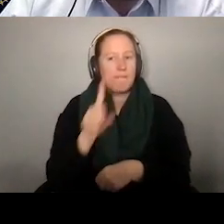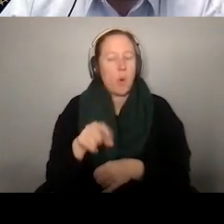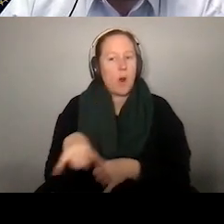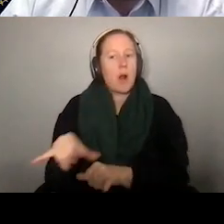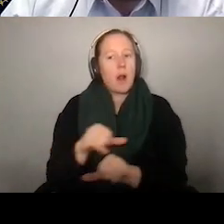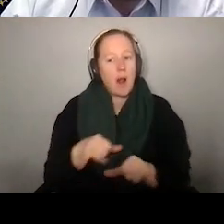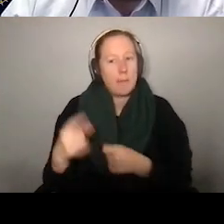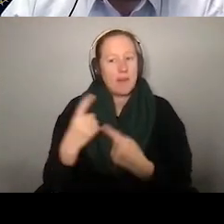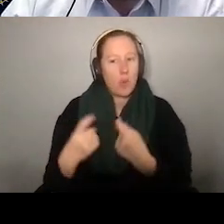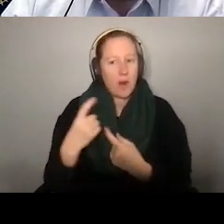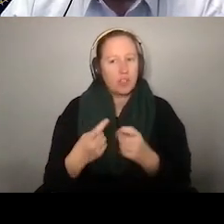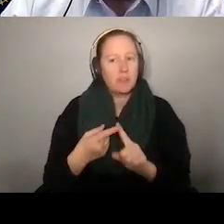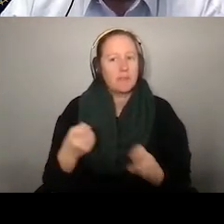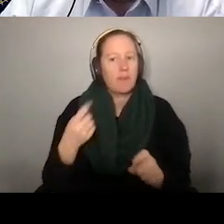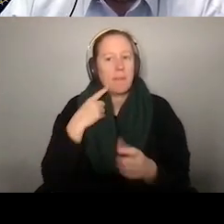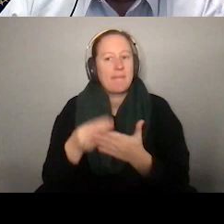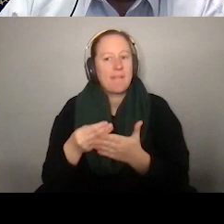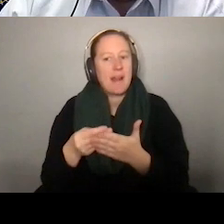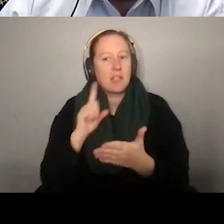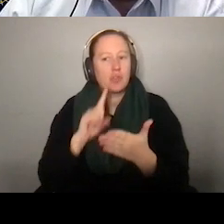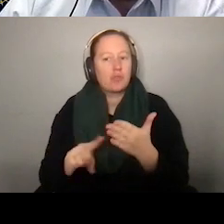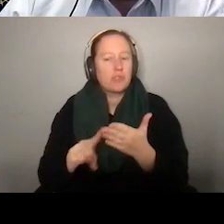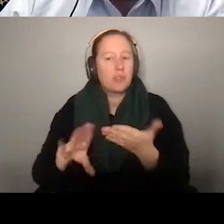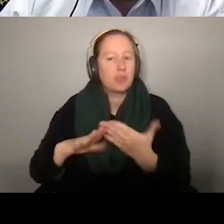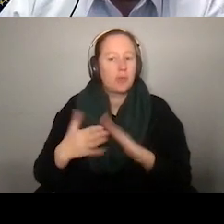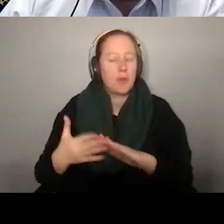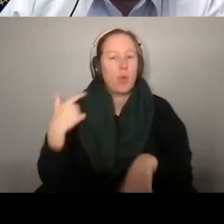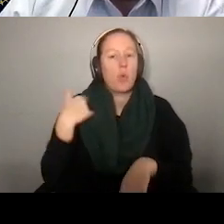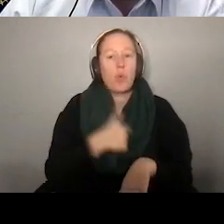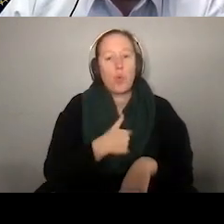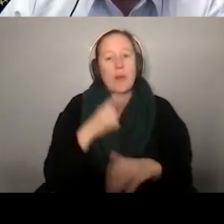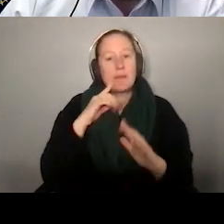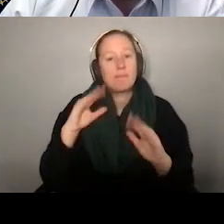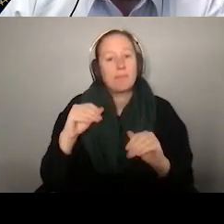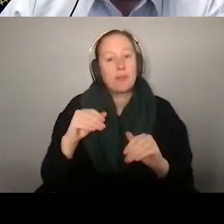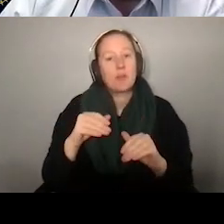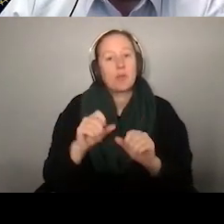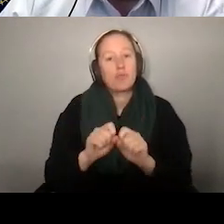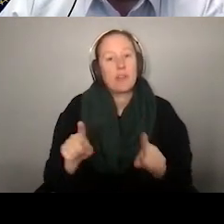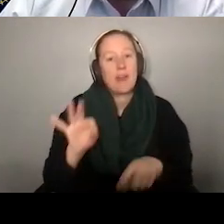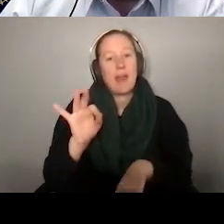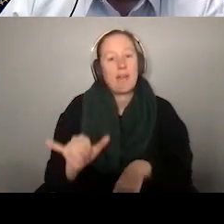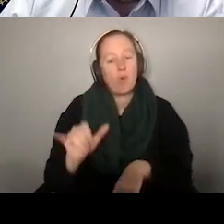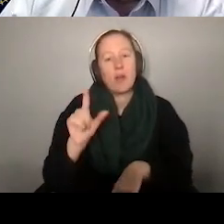our financial research community. We anticipate releasing our FY 2024 version next quarter,